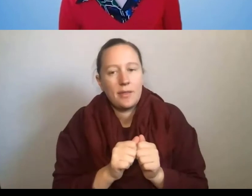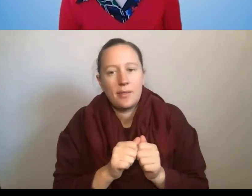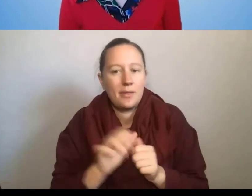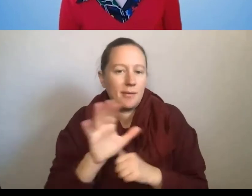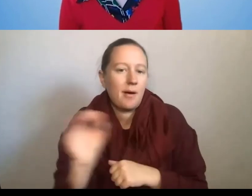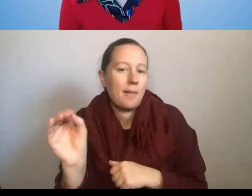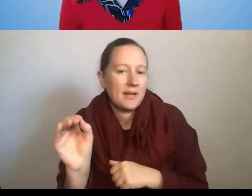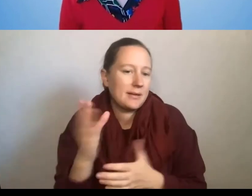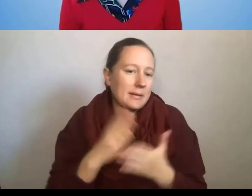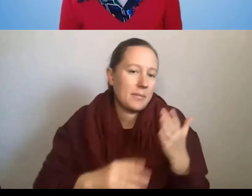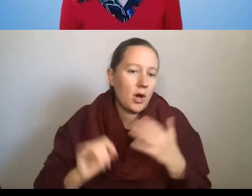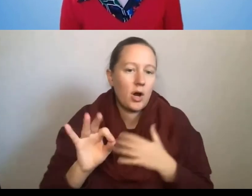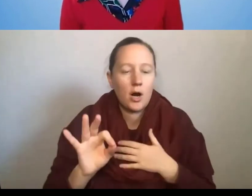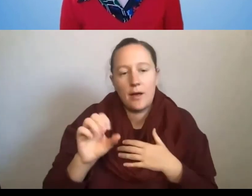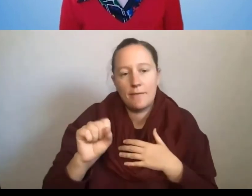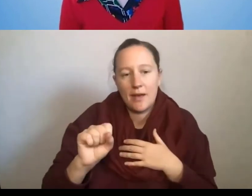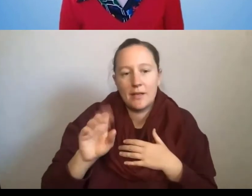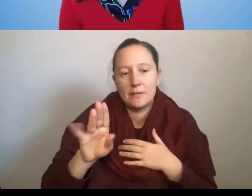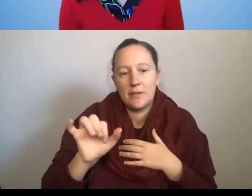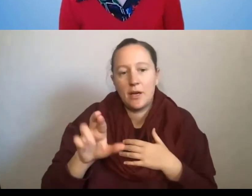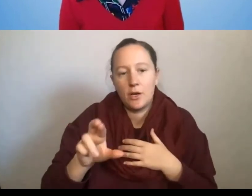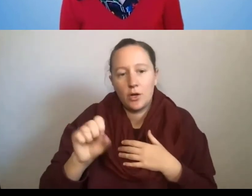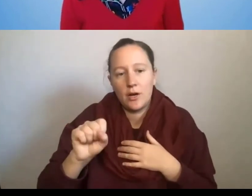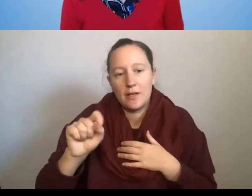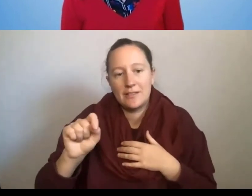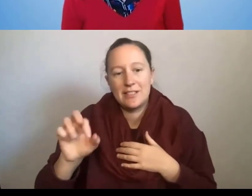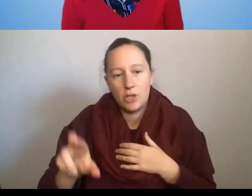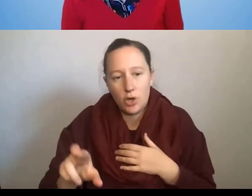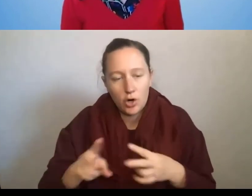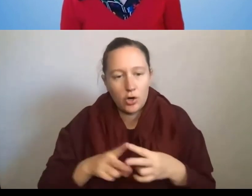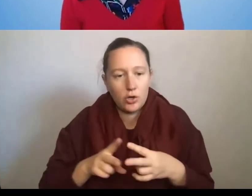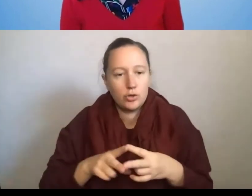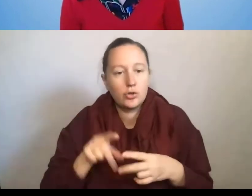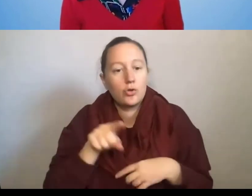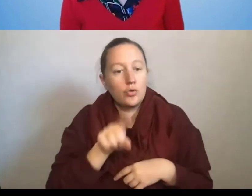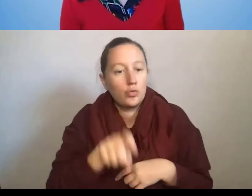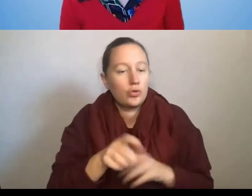as part of SBIR and STTR. And so you should familiarize yourself with those,